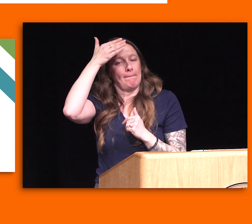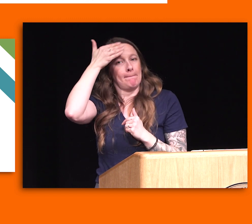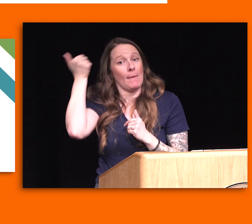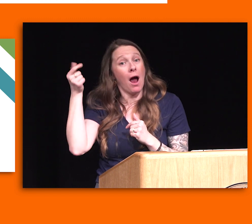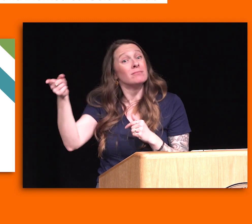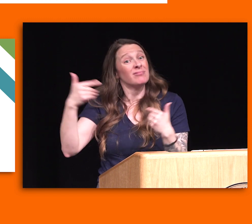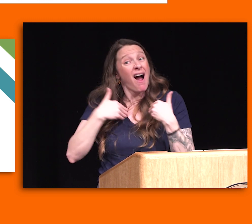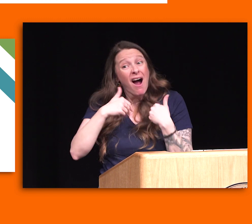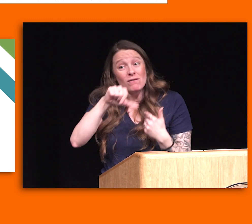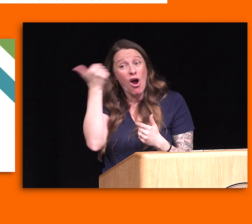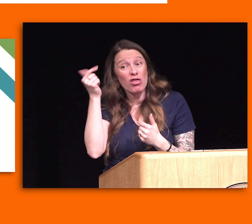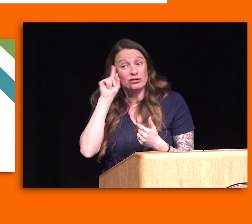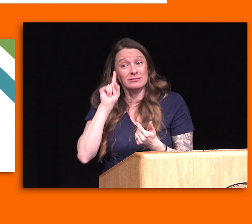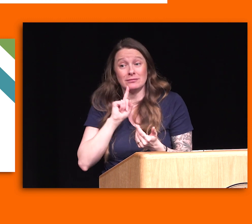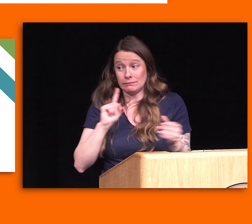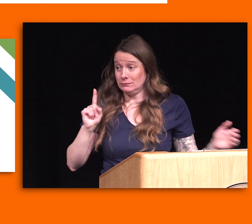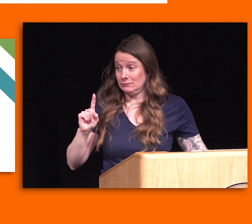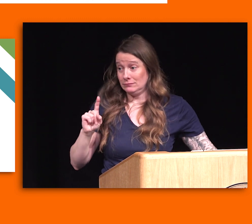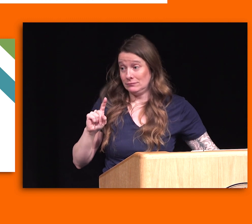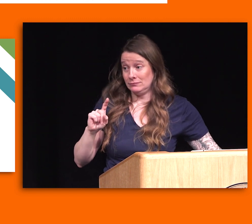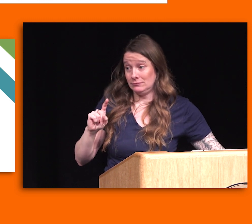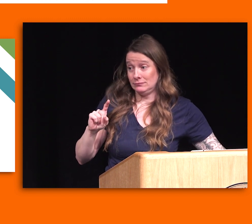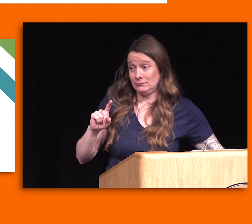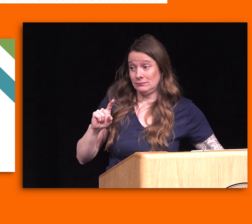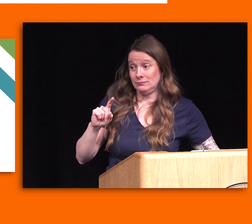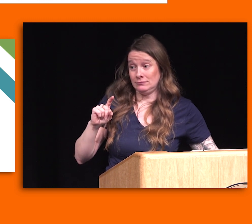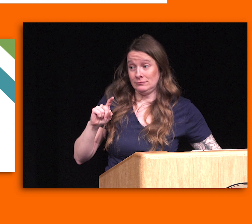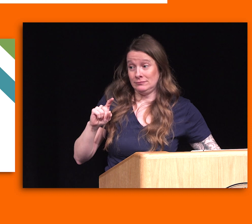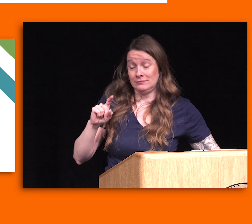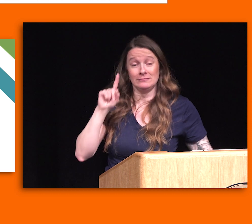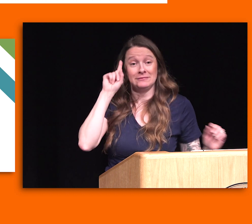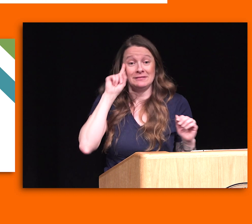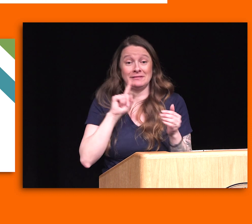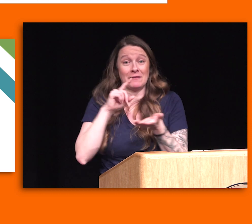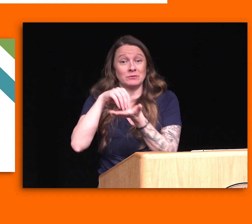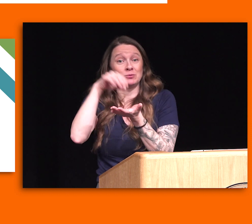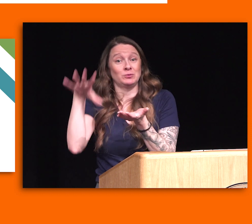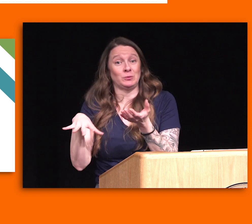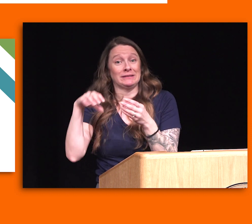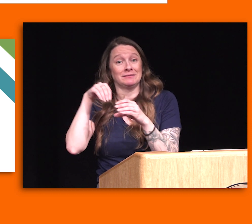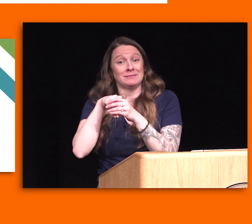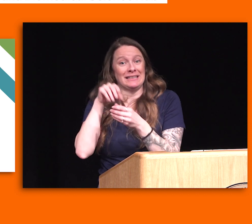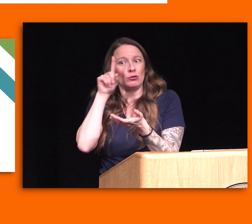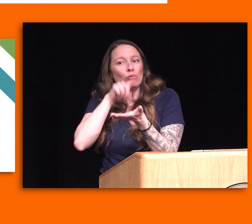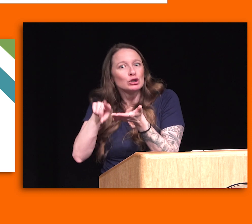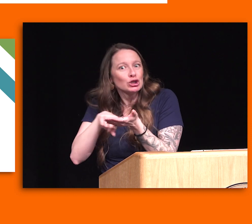And I felt more comfortable with that decision because there were other Deaf students